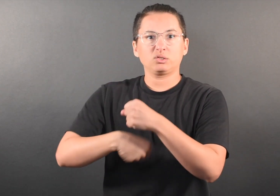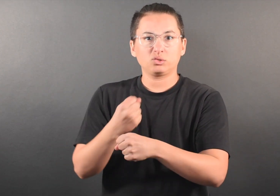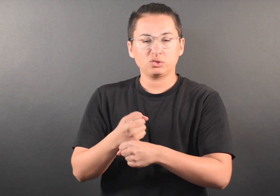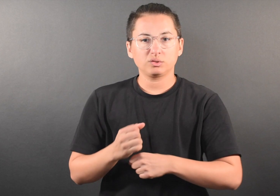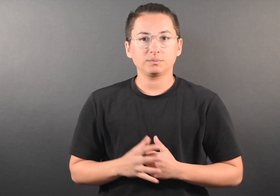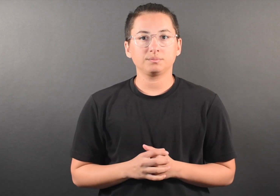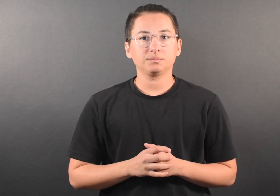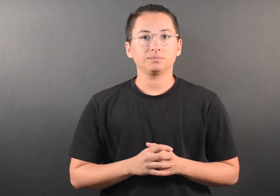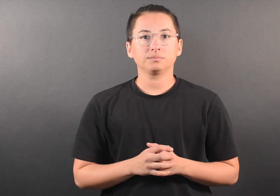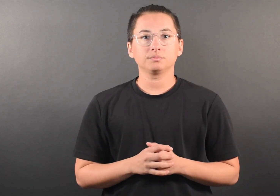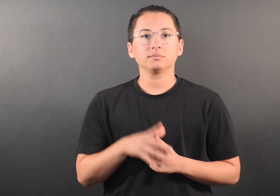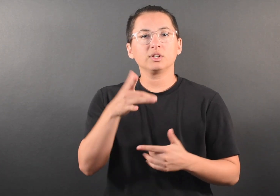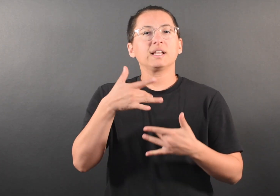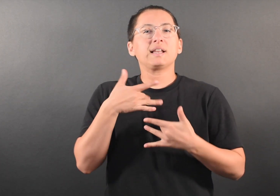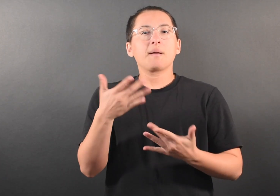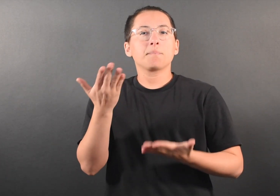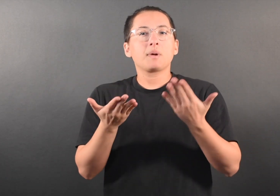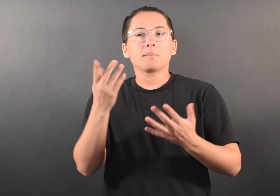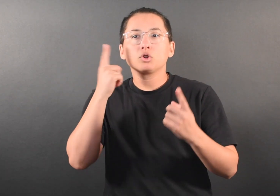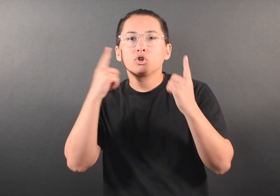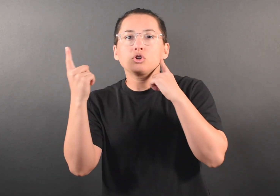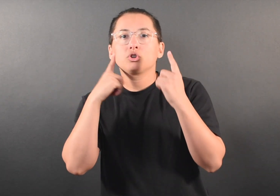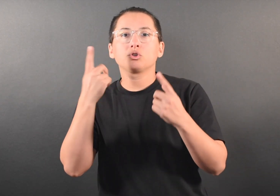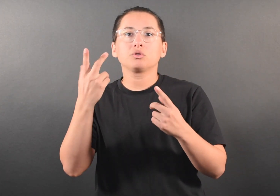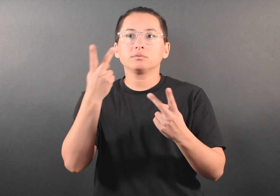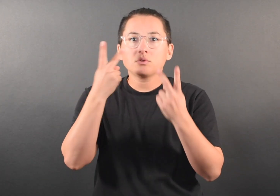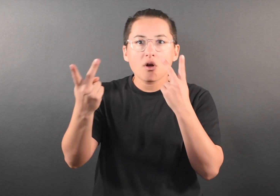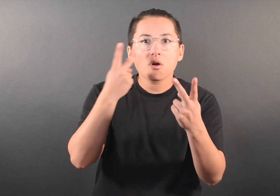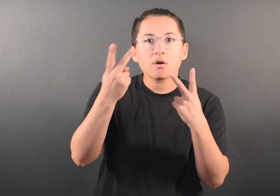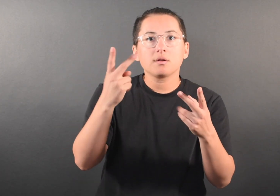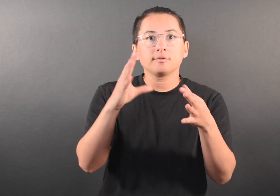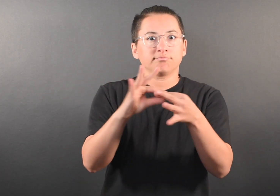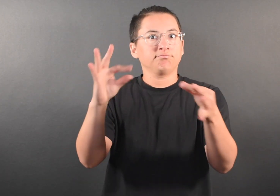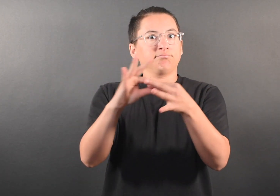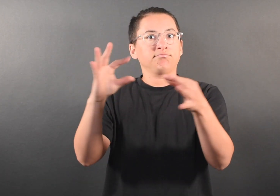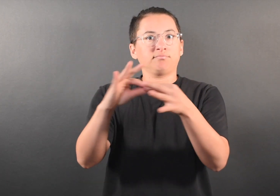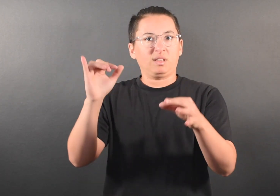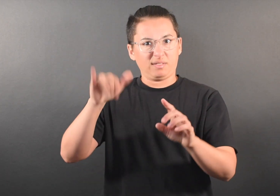will be available before the end of the year. It is likely that you have heard claims about